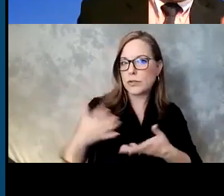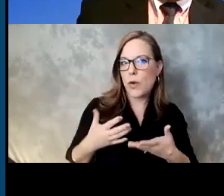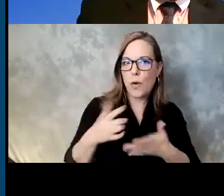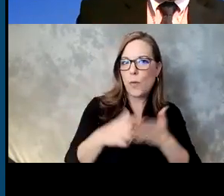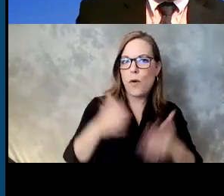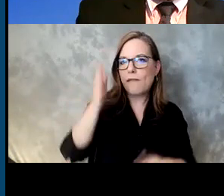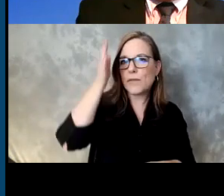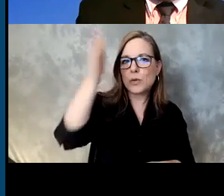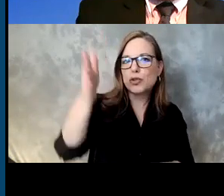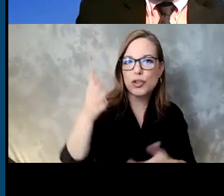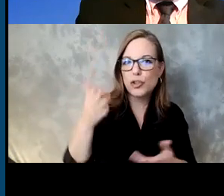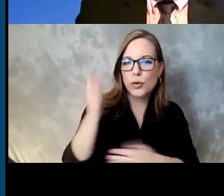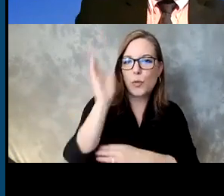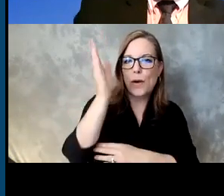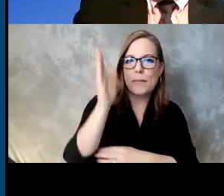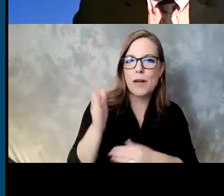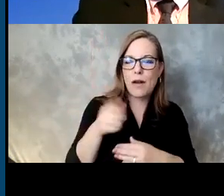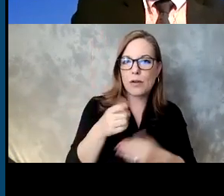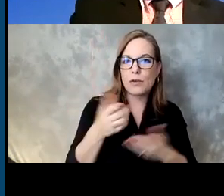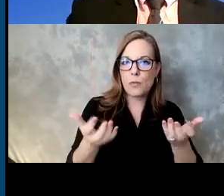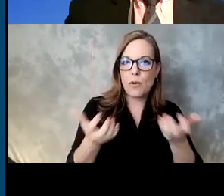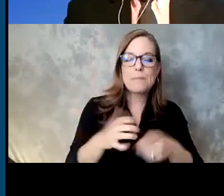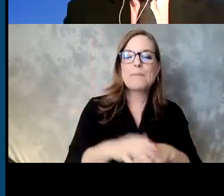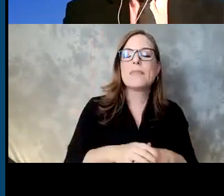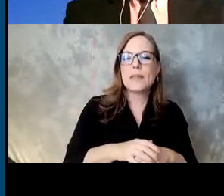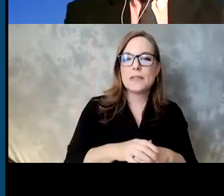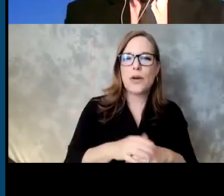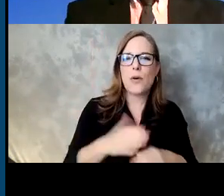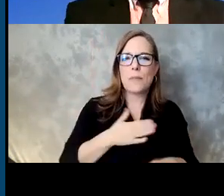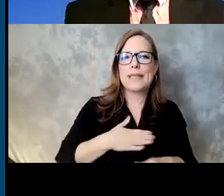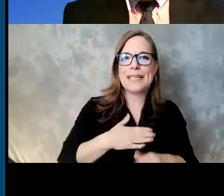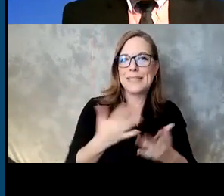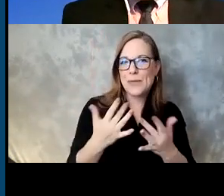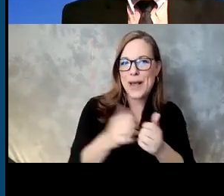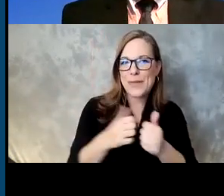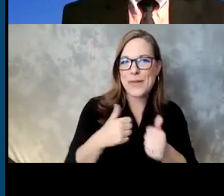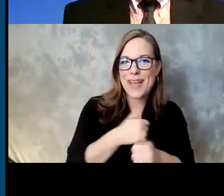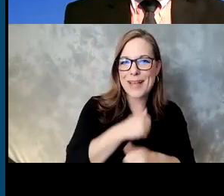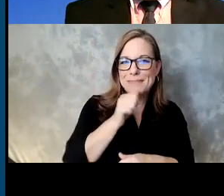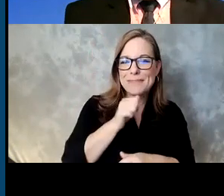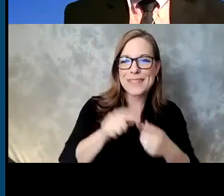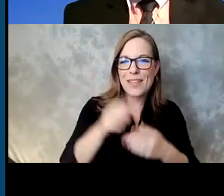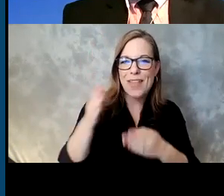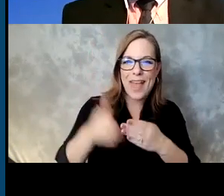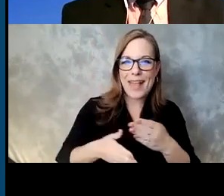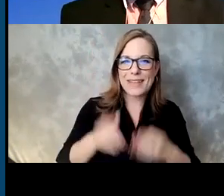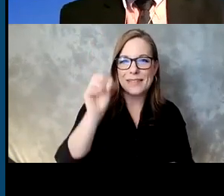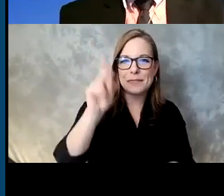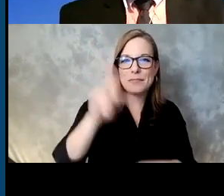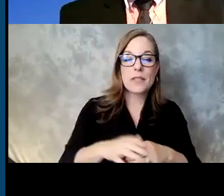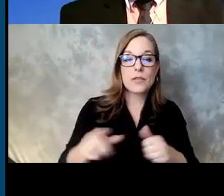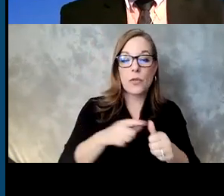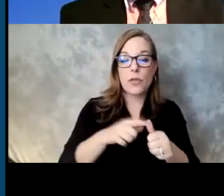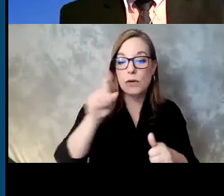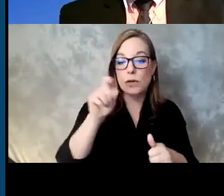out with us until the very end. The first question it looks like we have is regarding